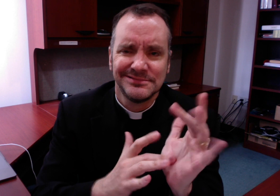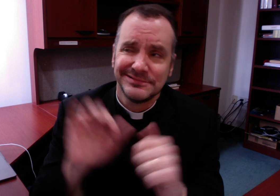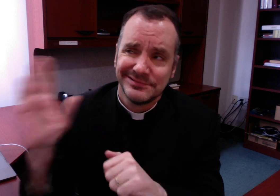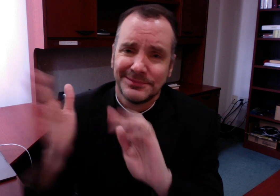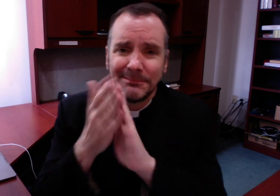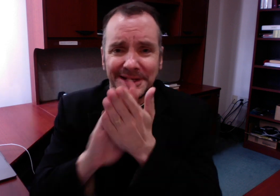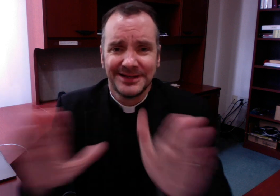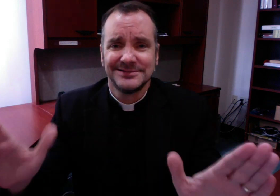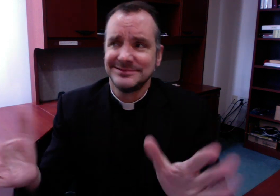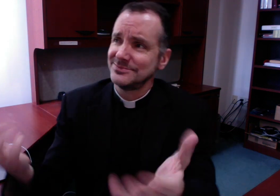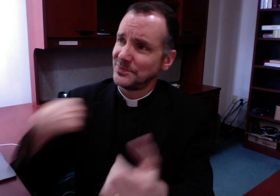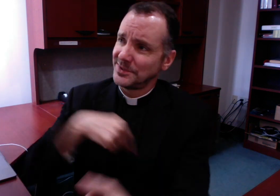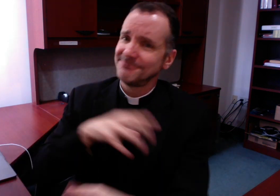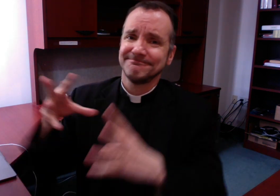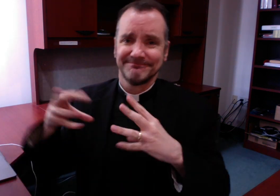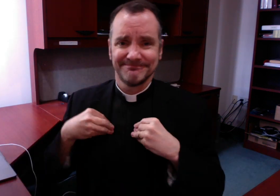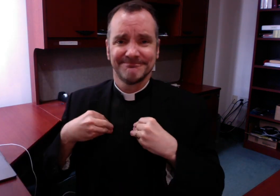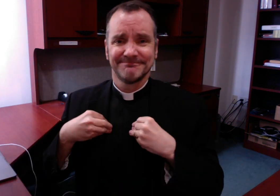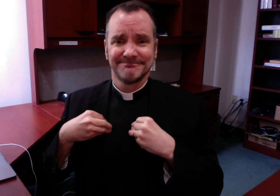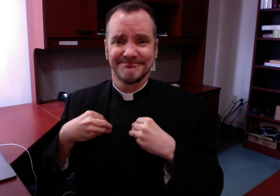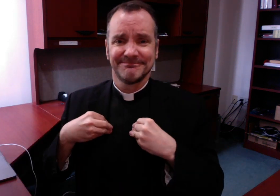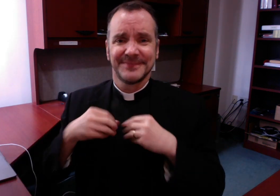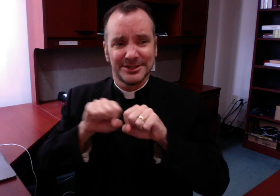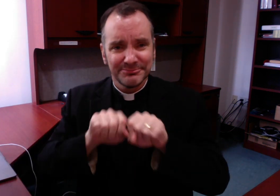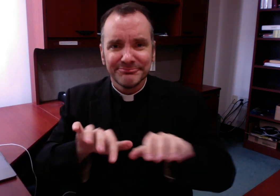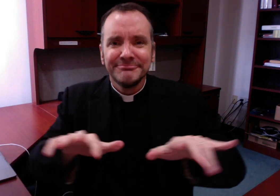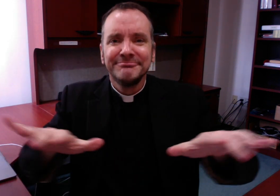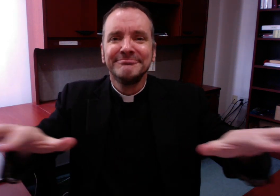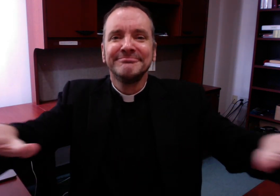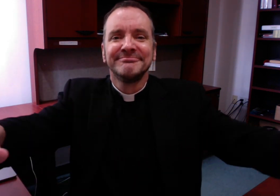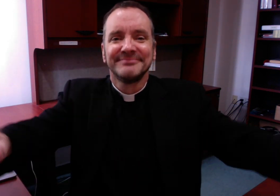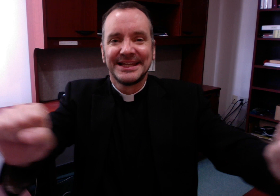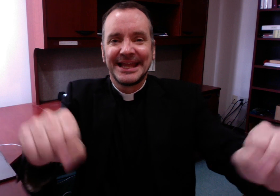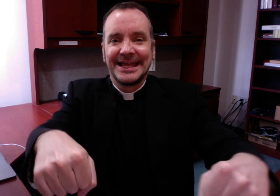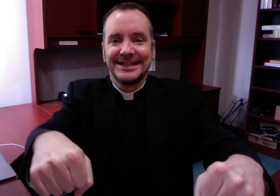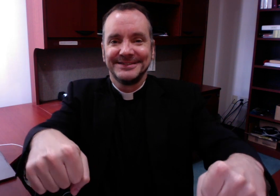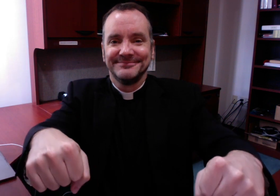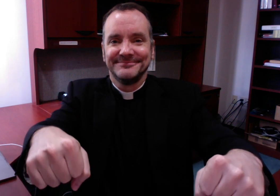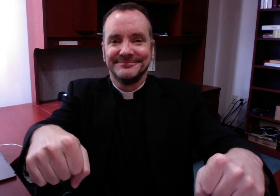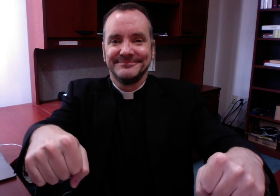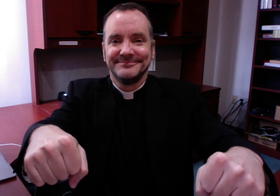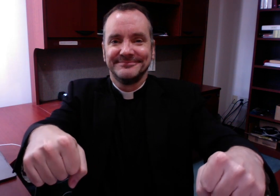the peace that we need, and we must spread the peace in return.